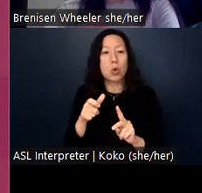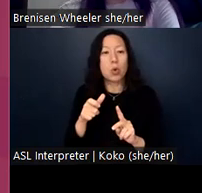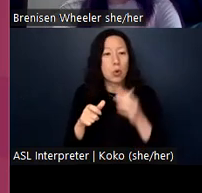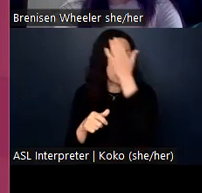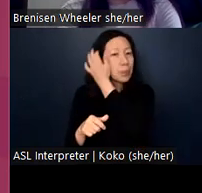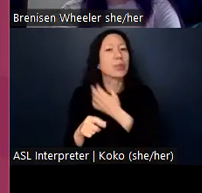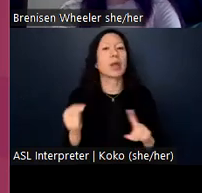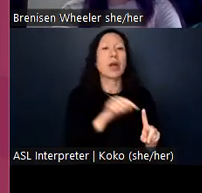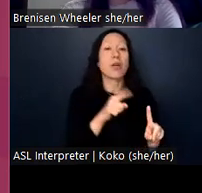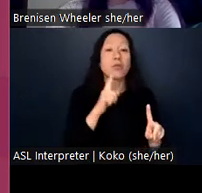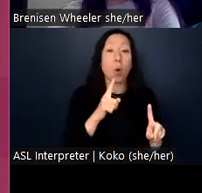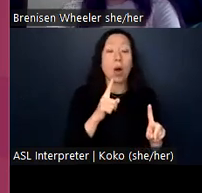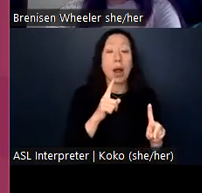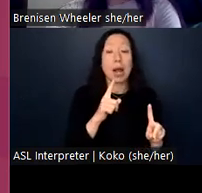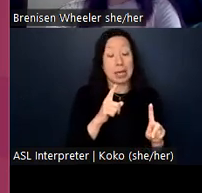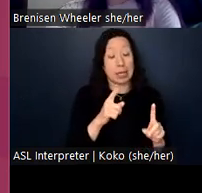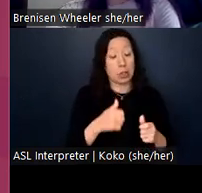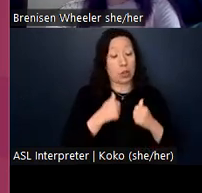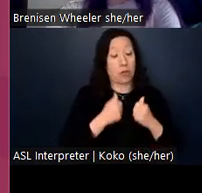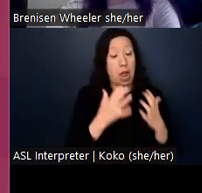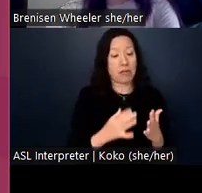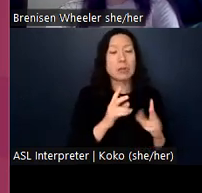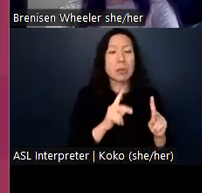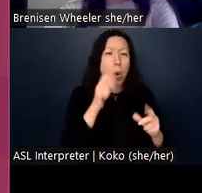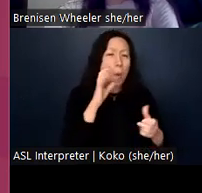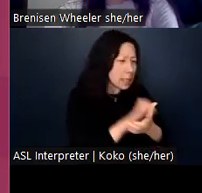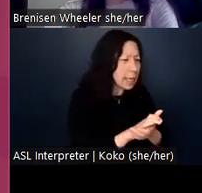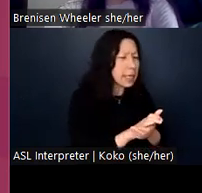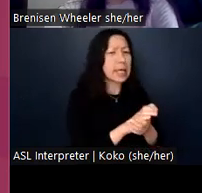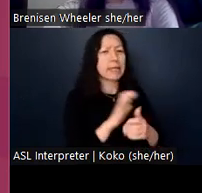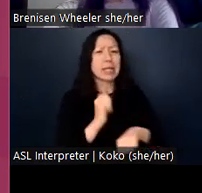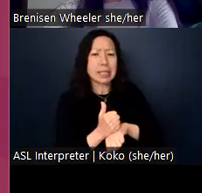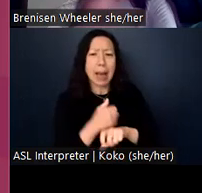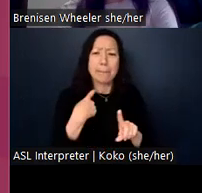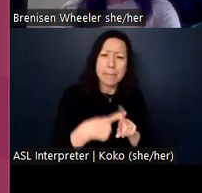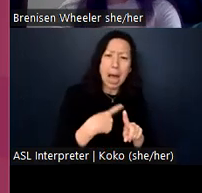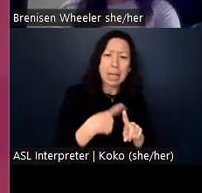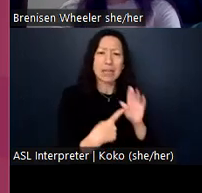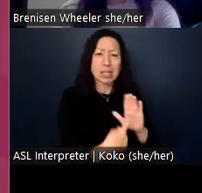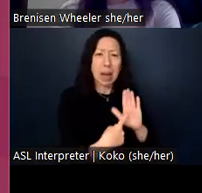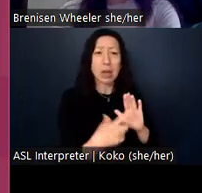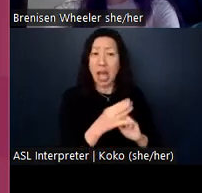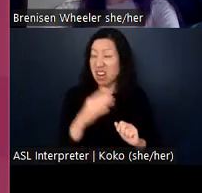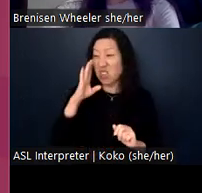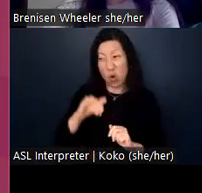them that their actions are our choice, and that other people choose to behave differently. 13:29:52 If you can be that person for someone, please consider it. There are 2 links on the